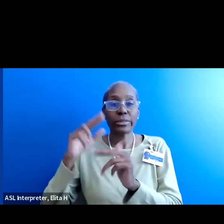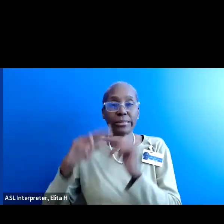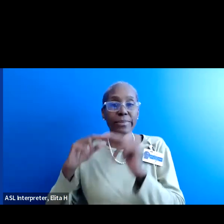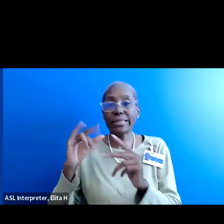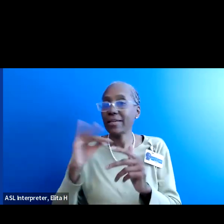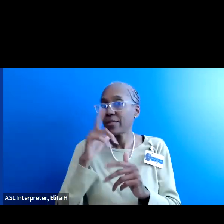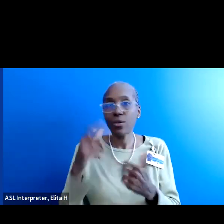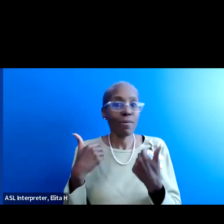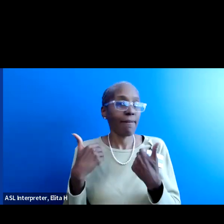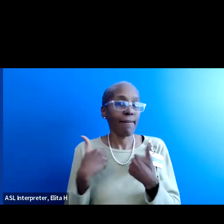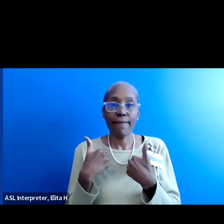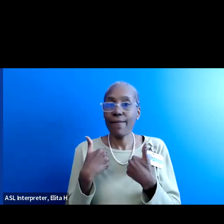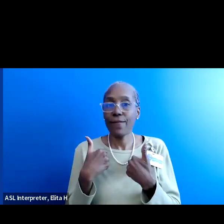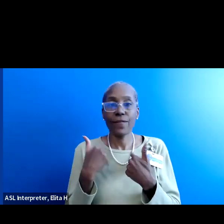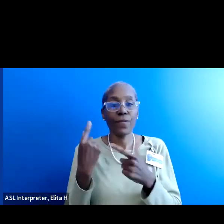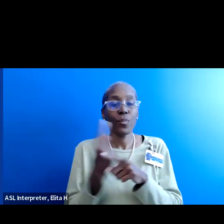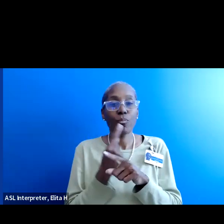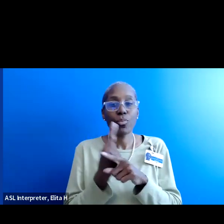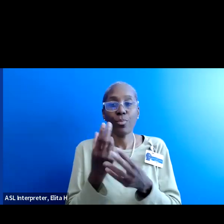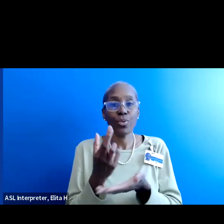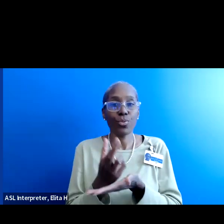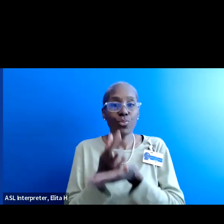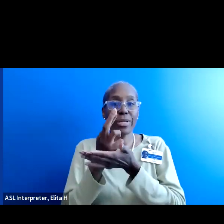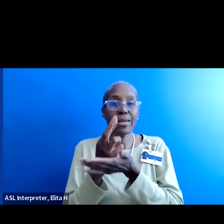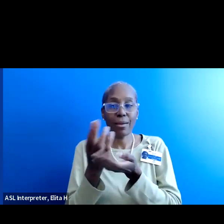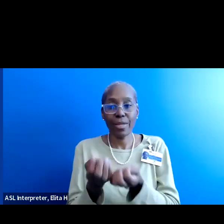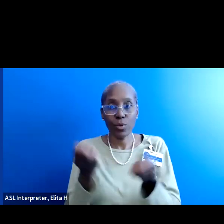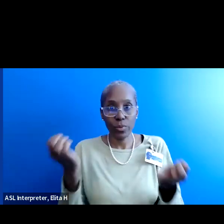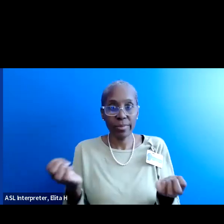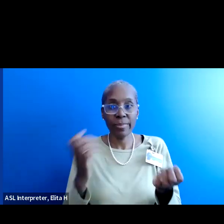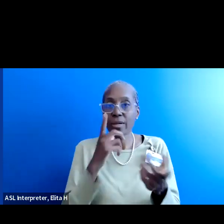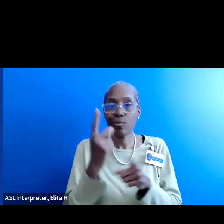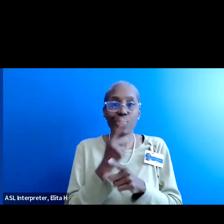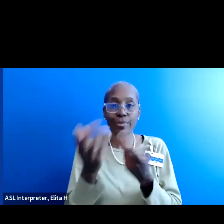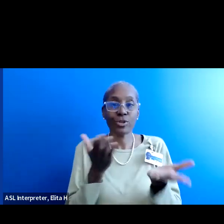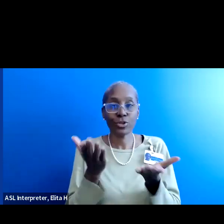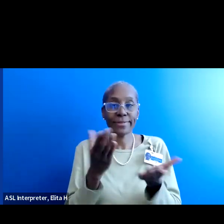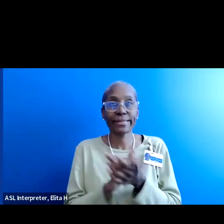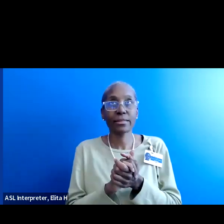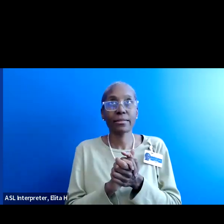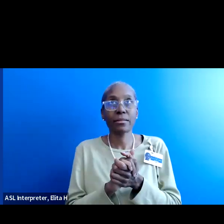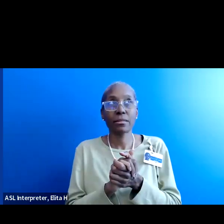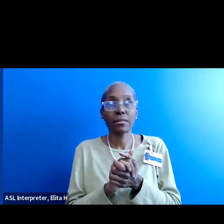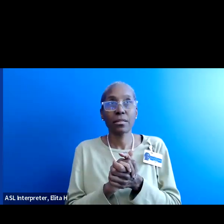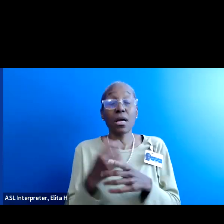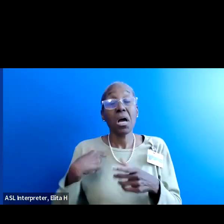don't have the proper rehab equipment or services, I would argue that that